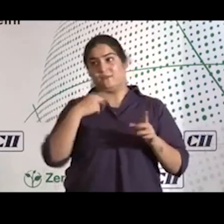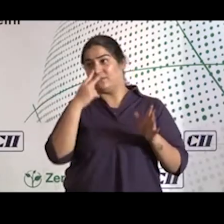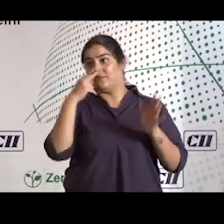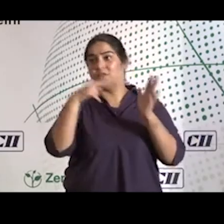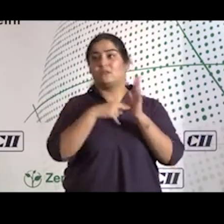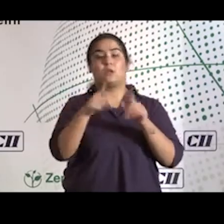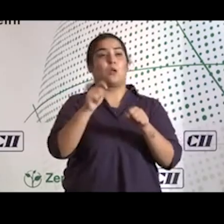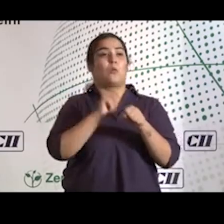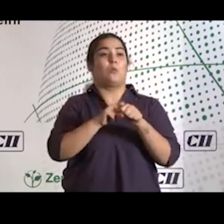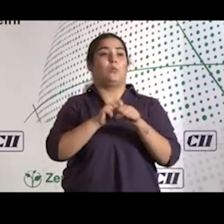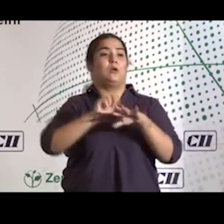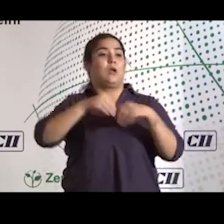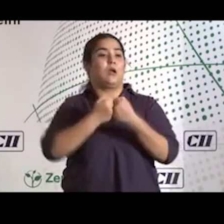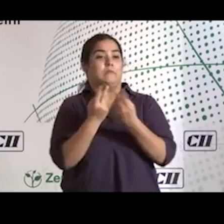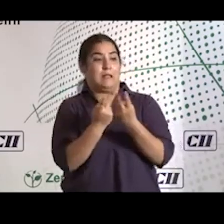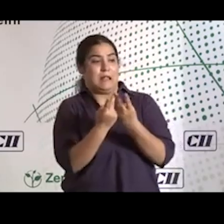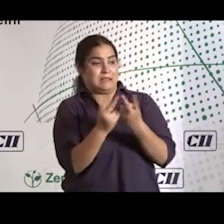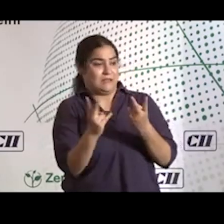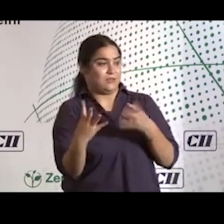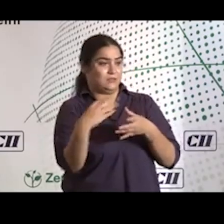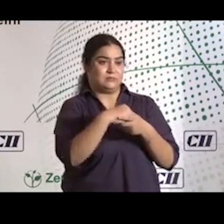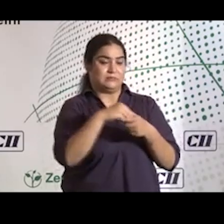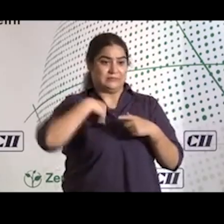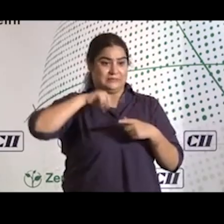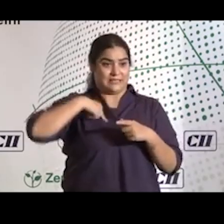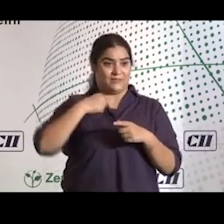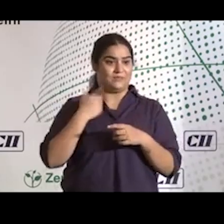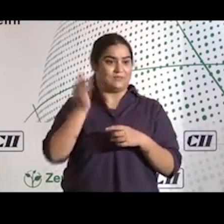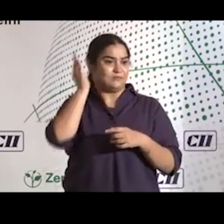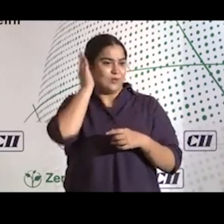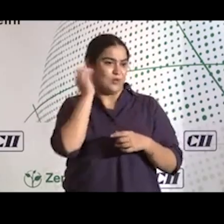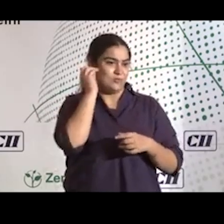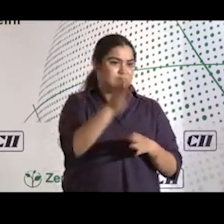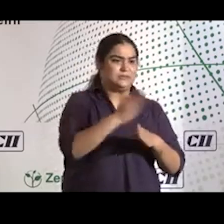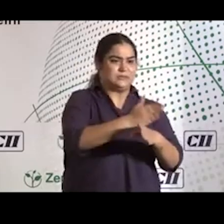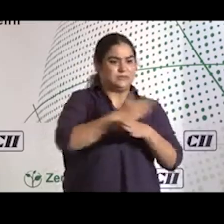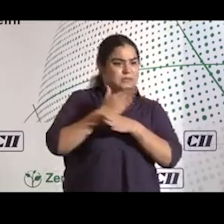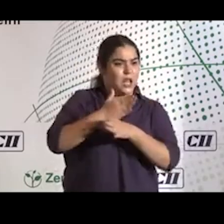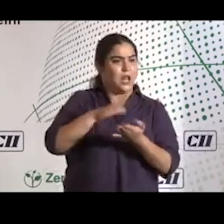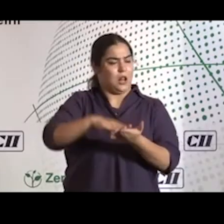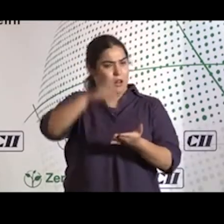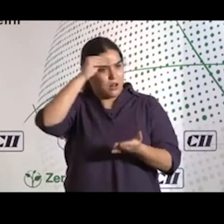and having the opportunity to share this and learn from them can be a